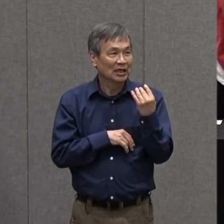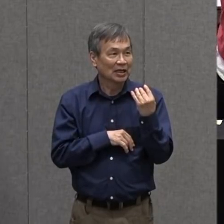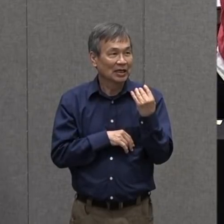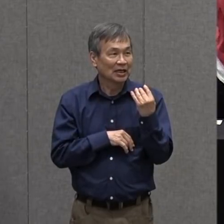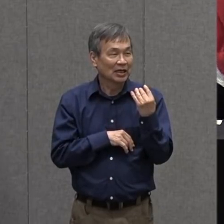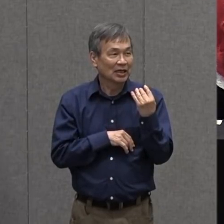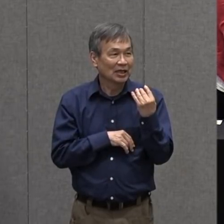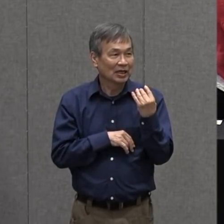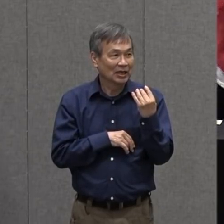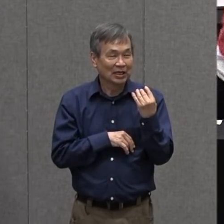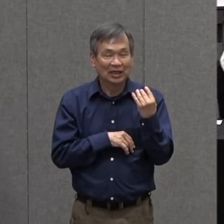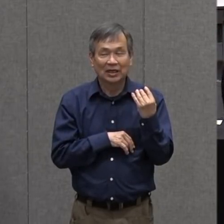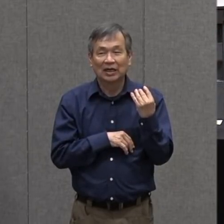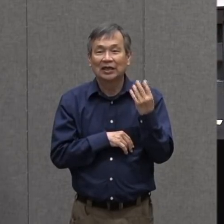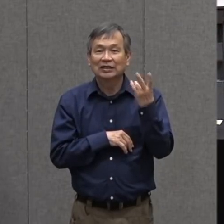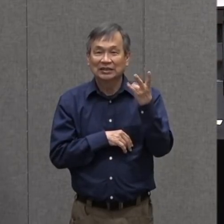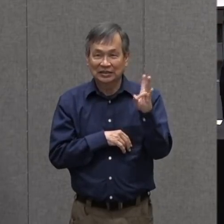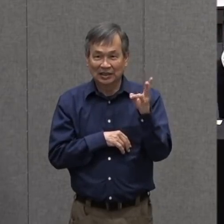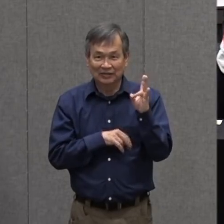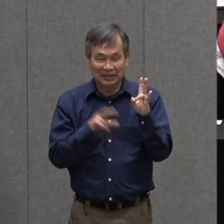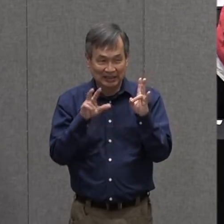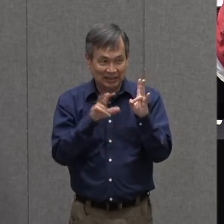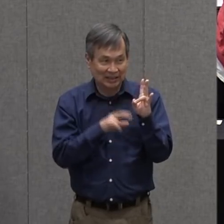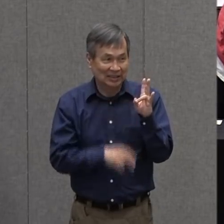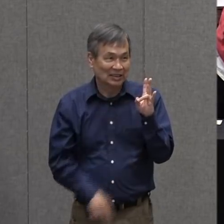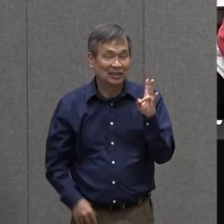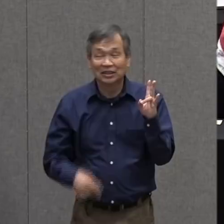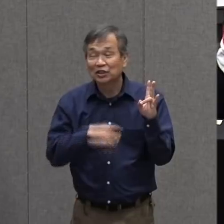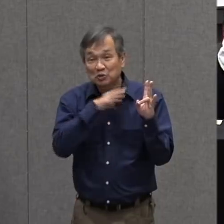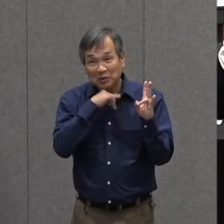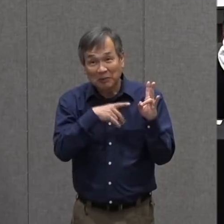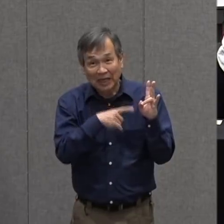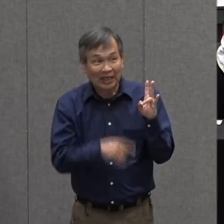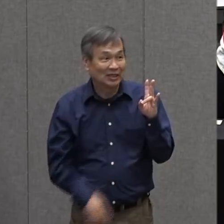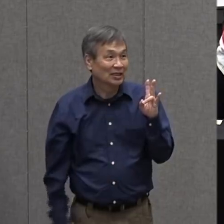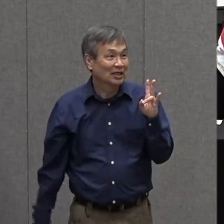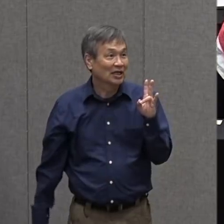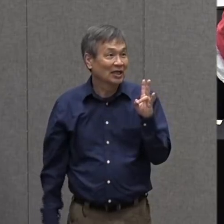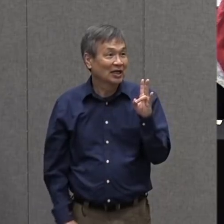14 plus 3, 17 she's being a pig. Now I get the term pig